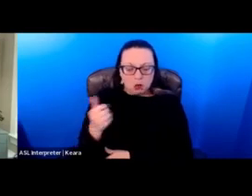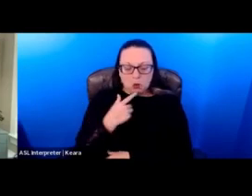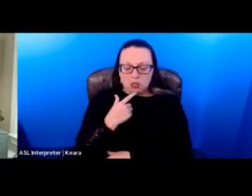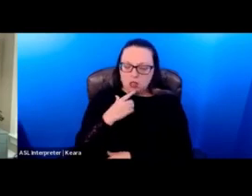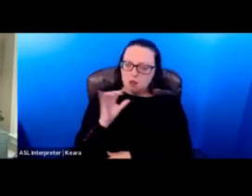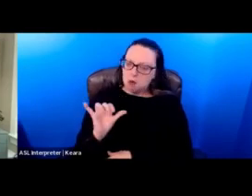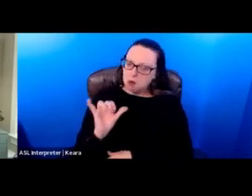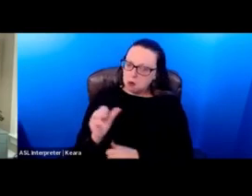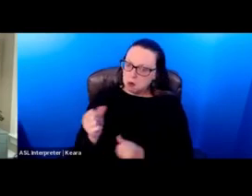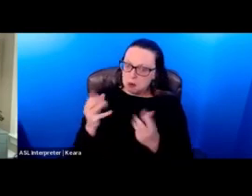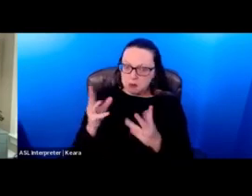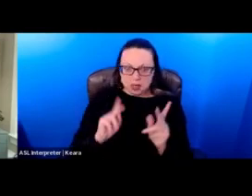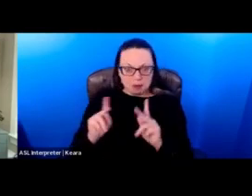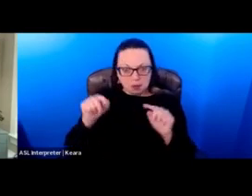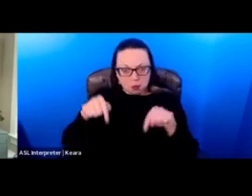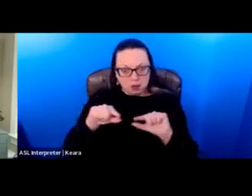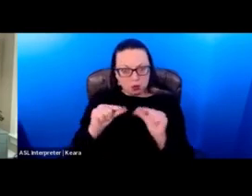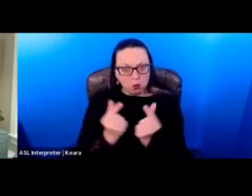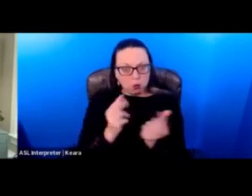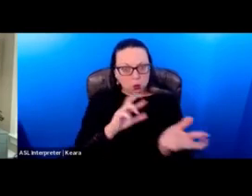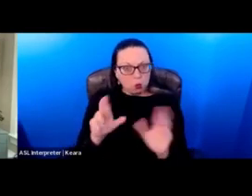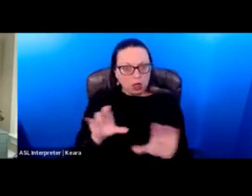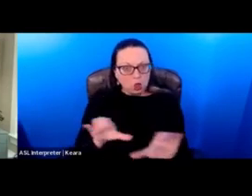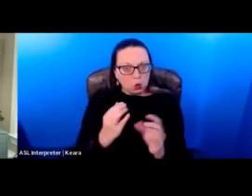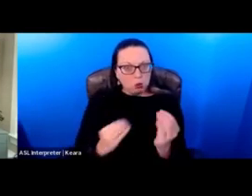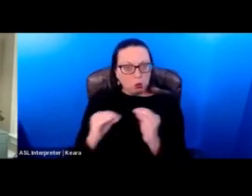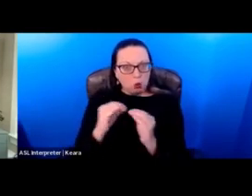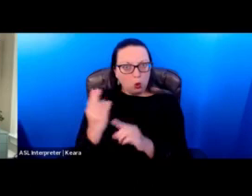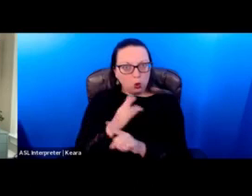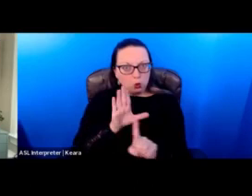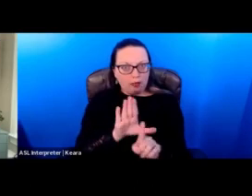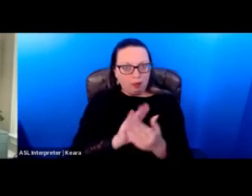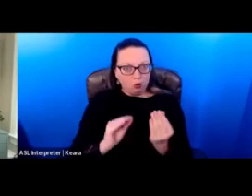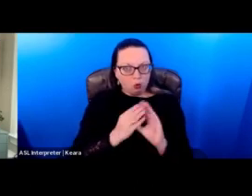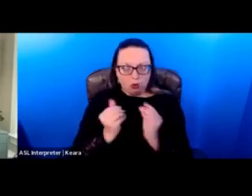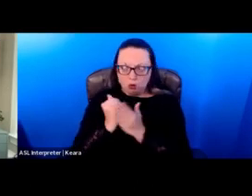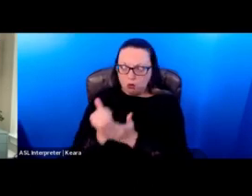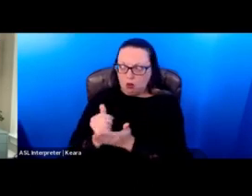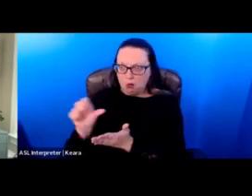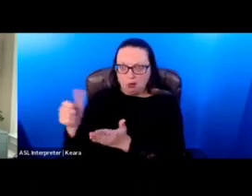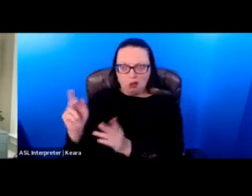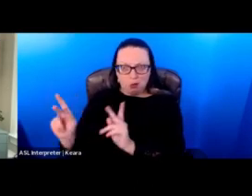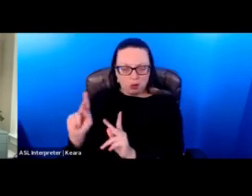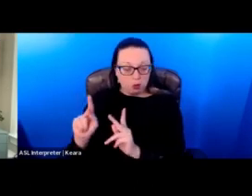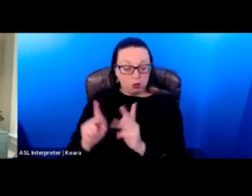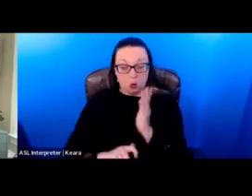there ready to do more, they are ready to use their stories to help others. We put together a flier sent it out in a support